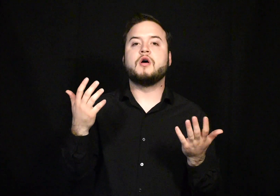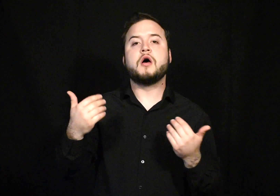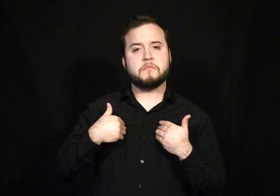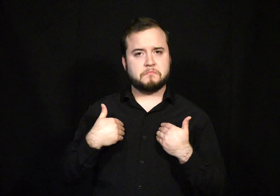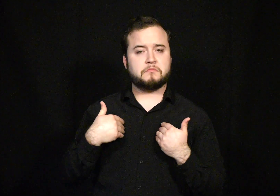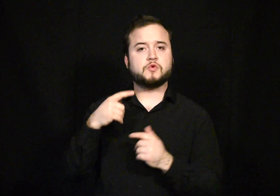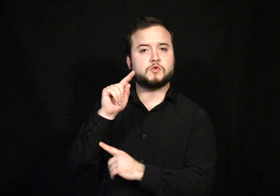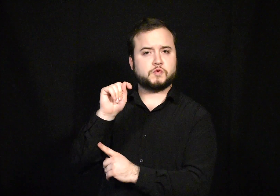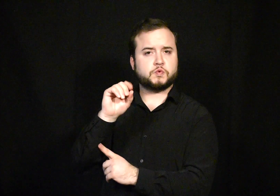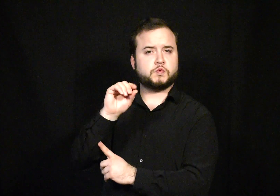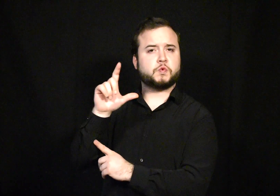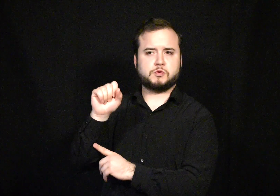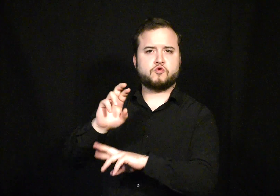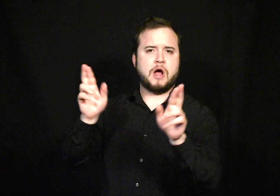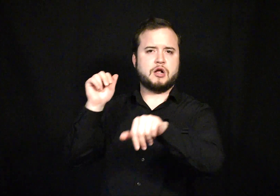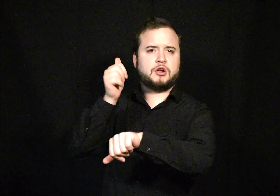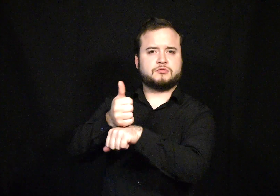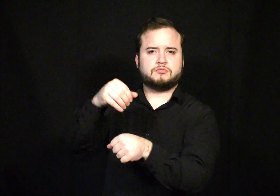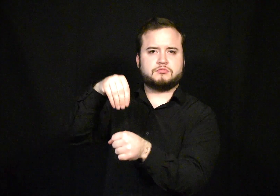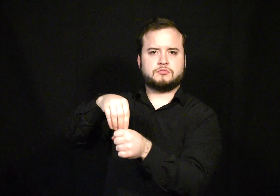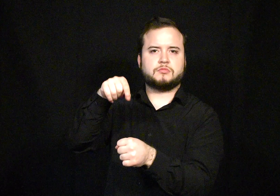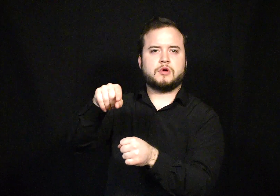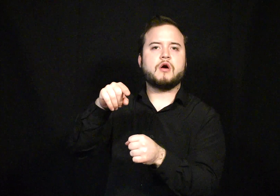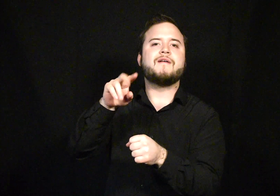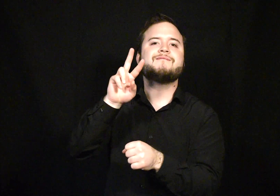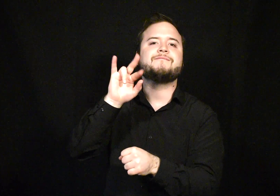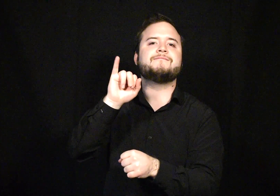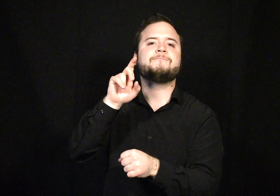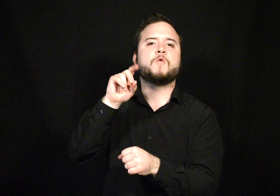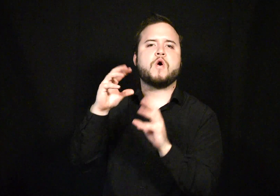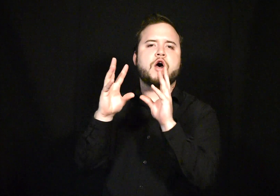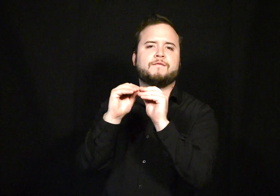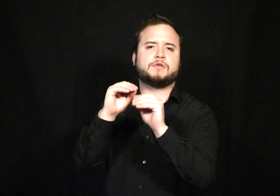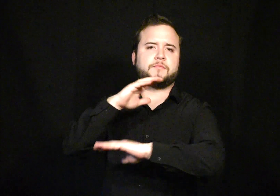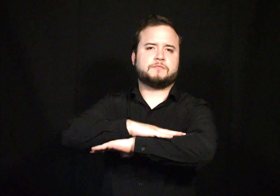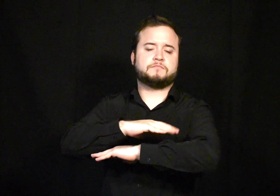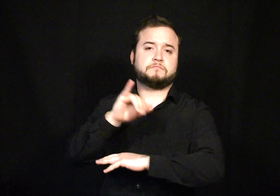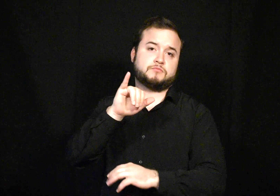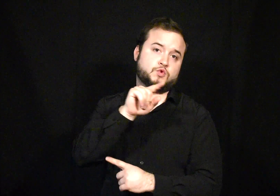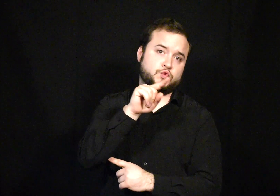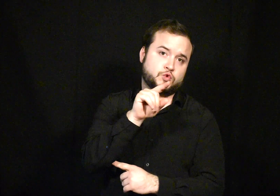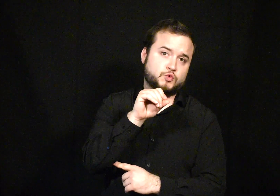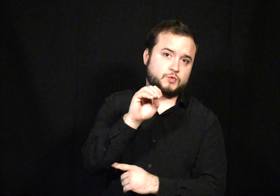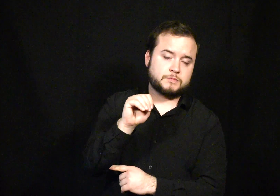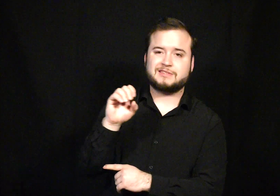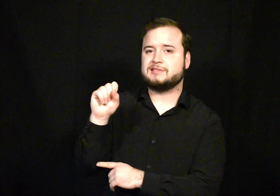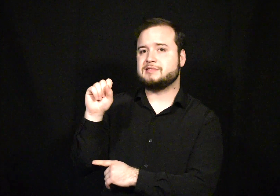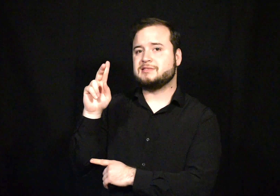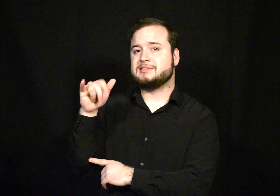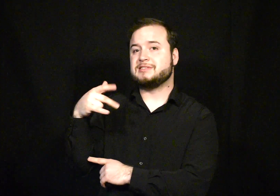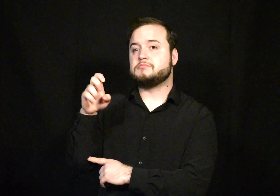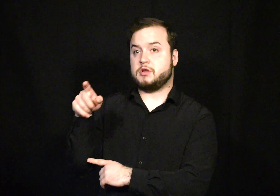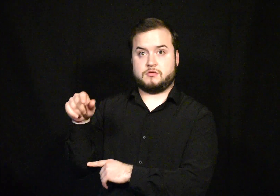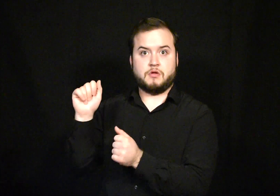There are tools built in videoconference platforms such as Zoom, Skype, etc.,